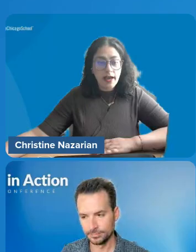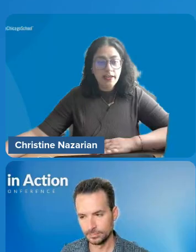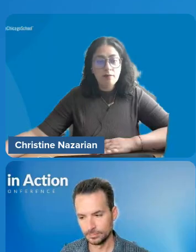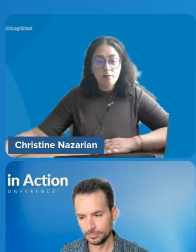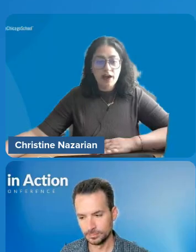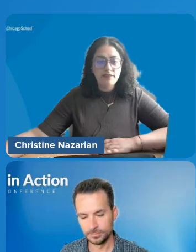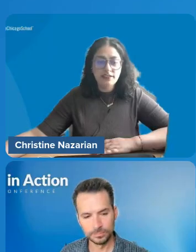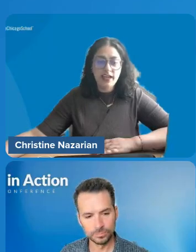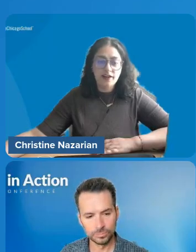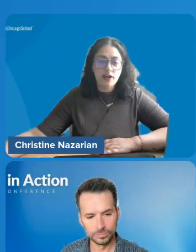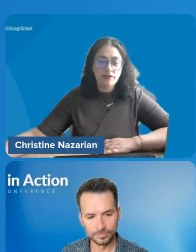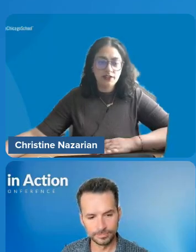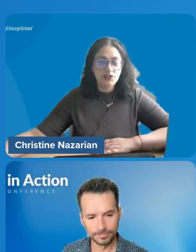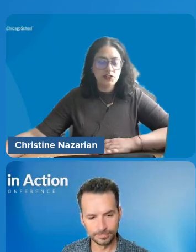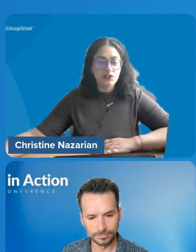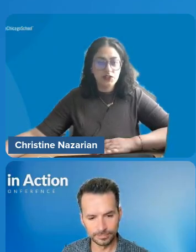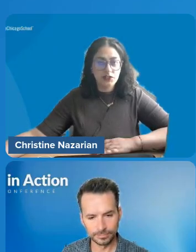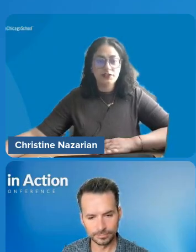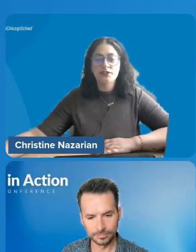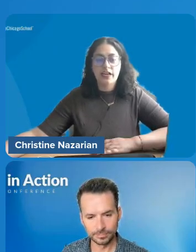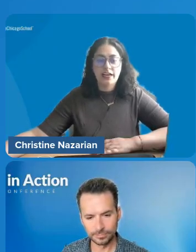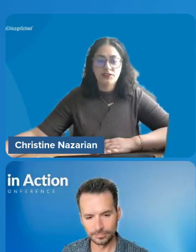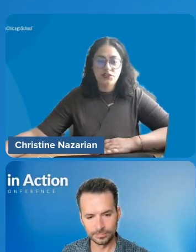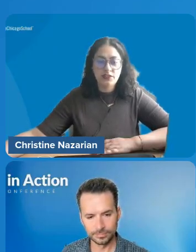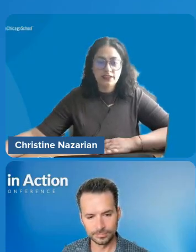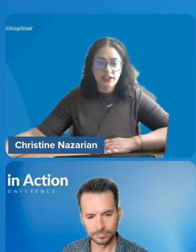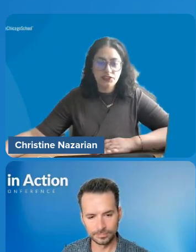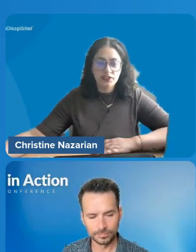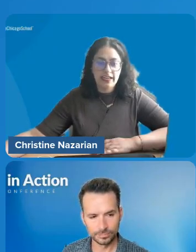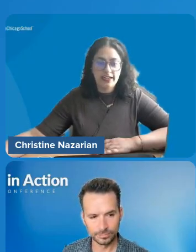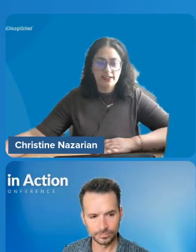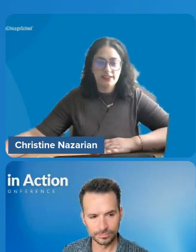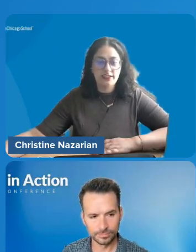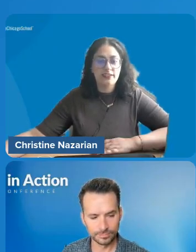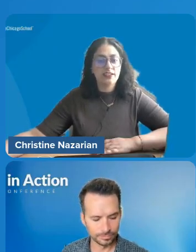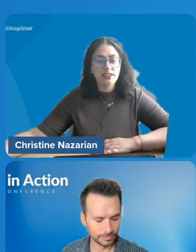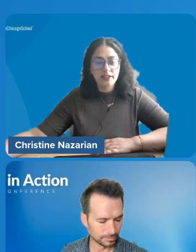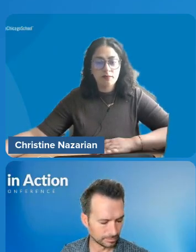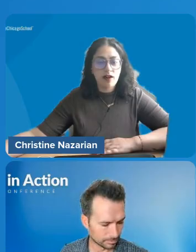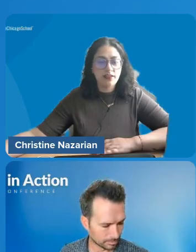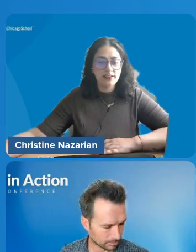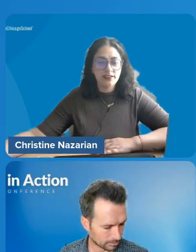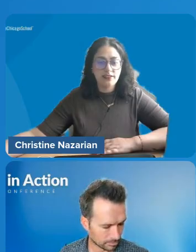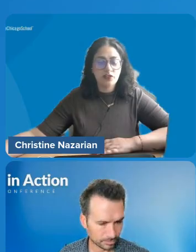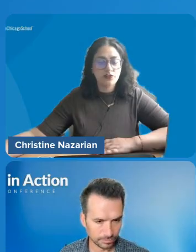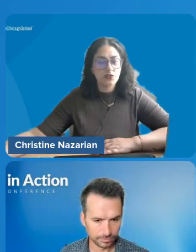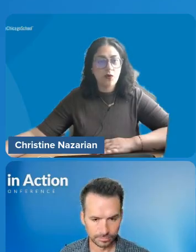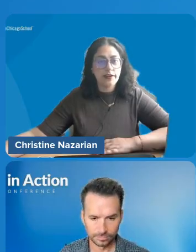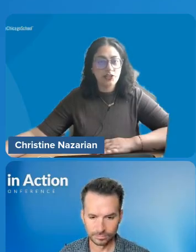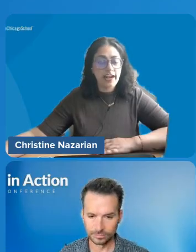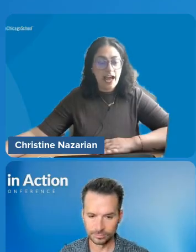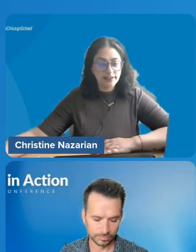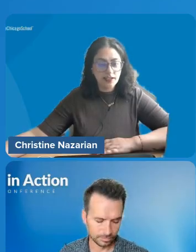Any privacy and governance concerns, student session data needs clear policies on storage and access,